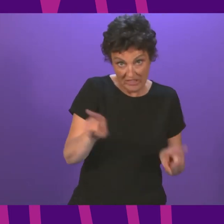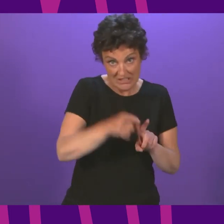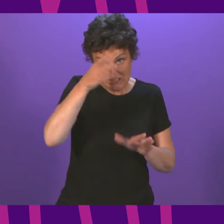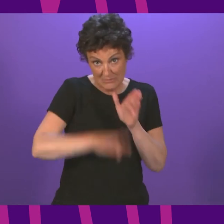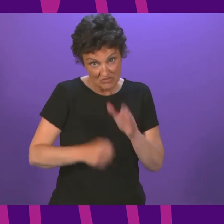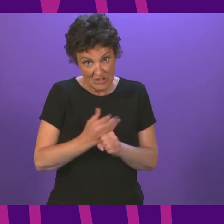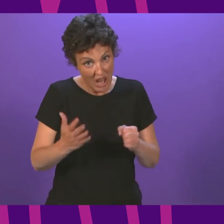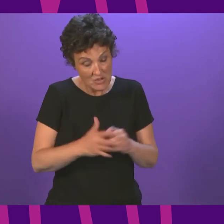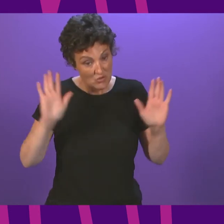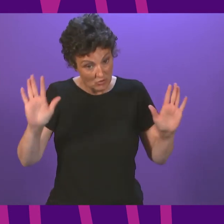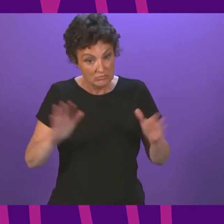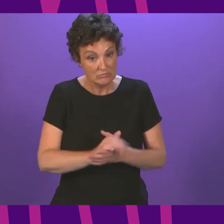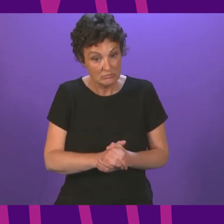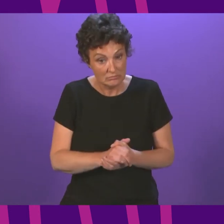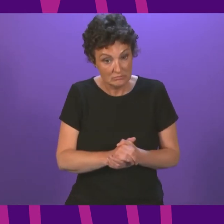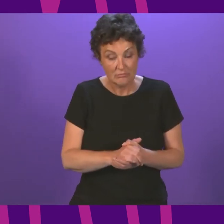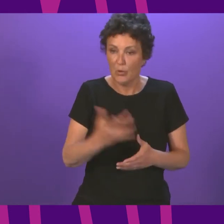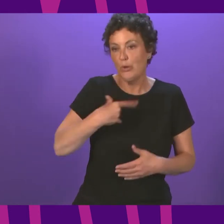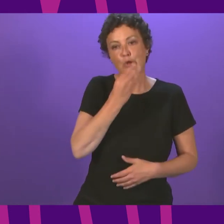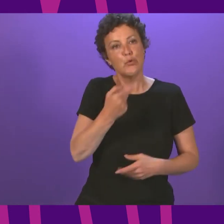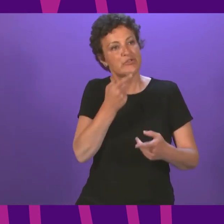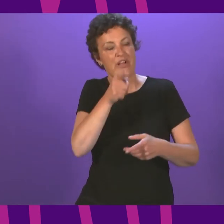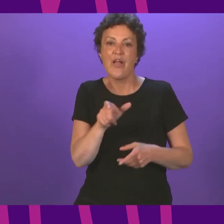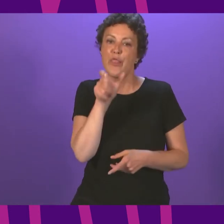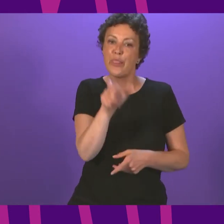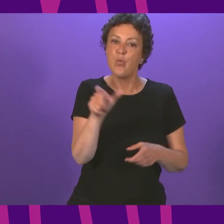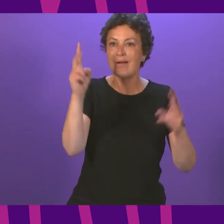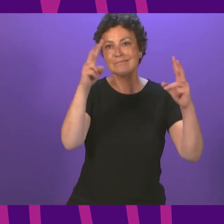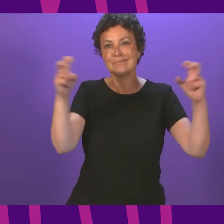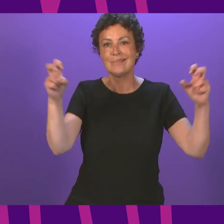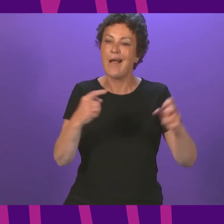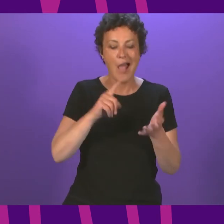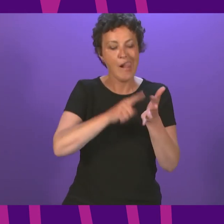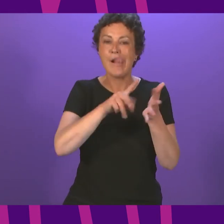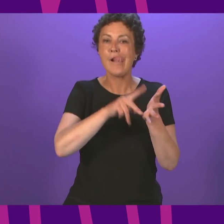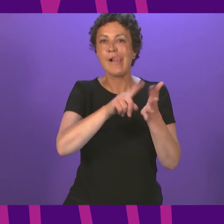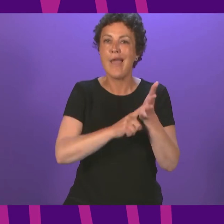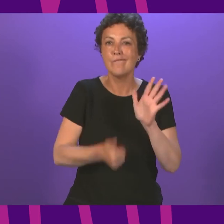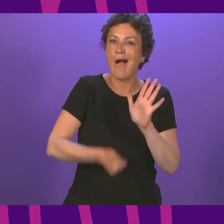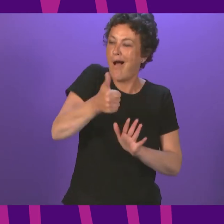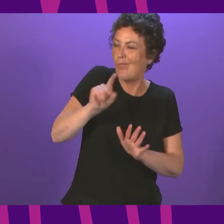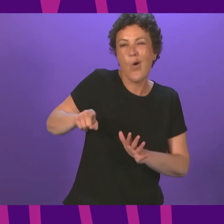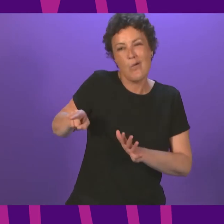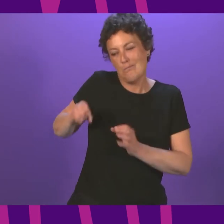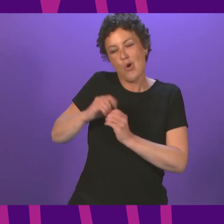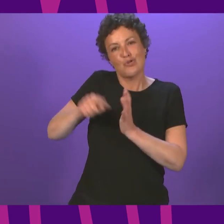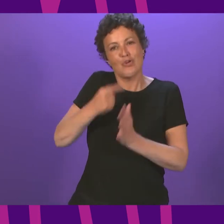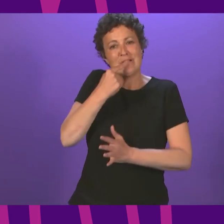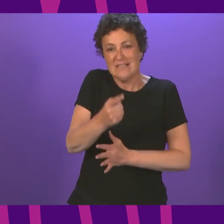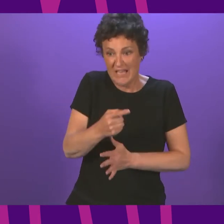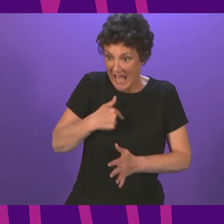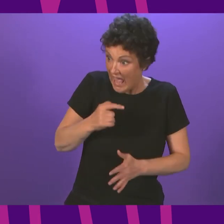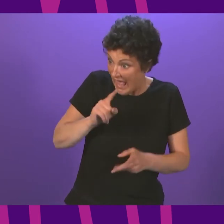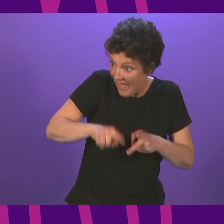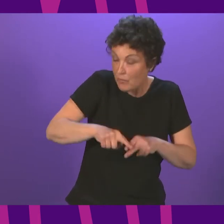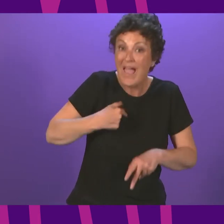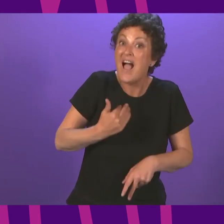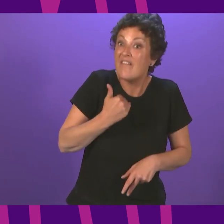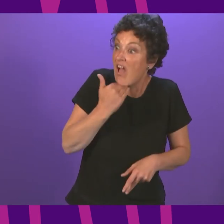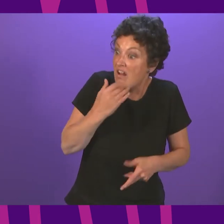be able to level up—to coin a phrase—if we had proper franchising measures in place.